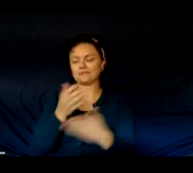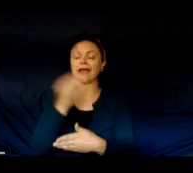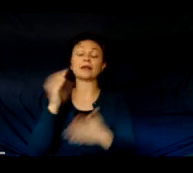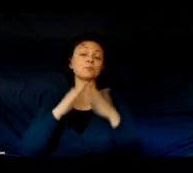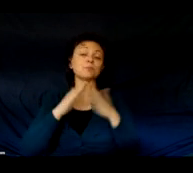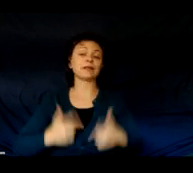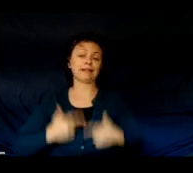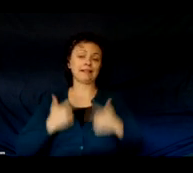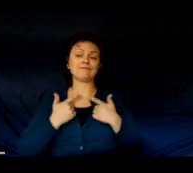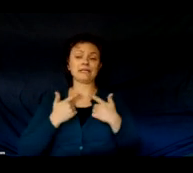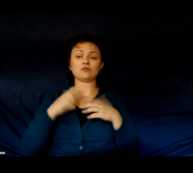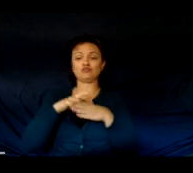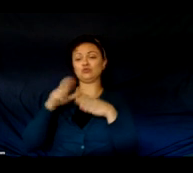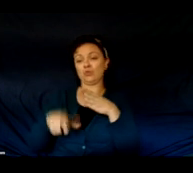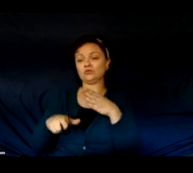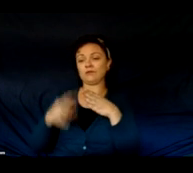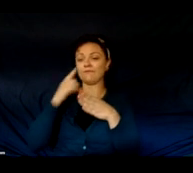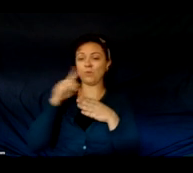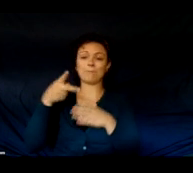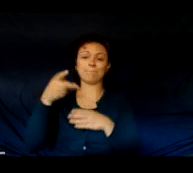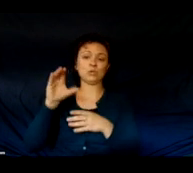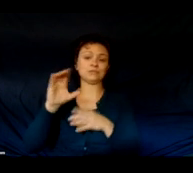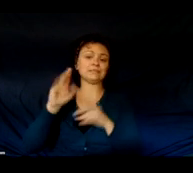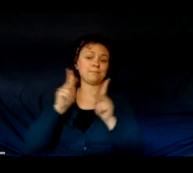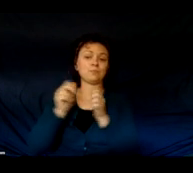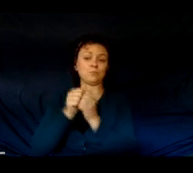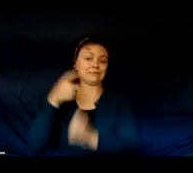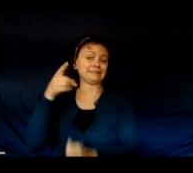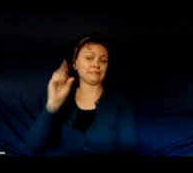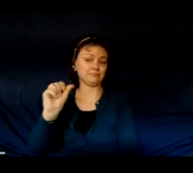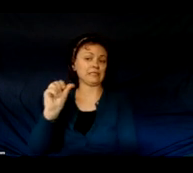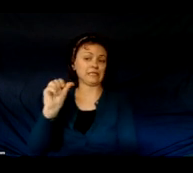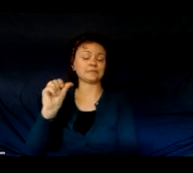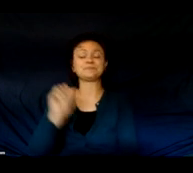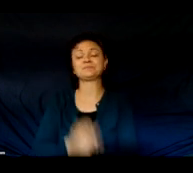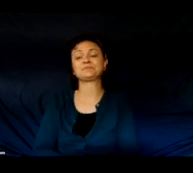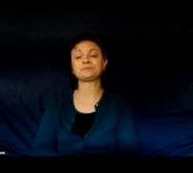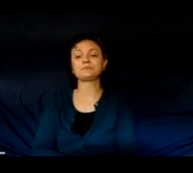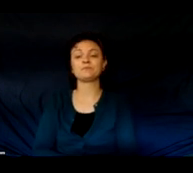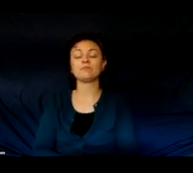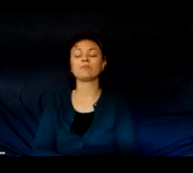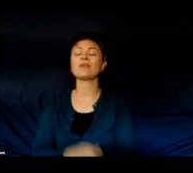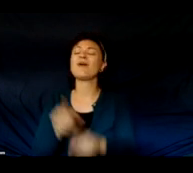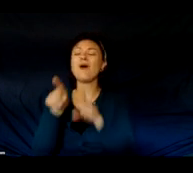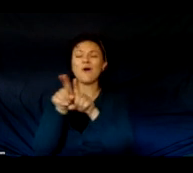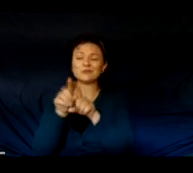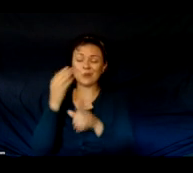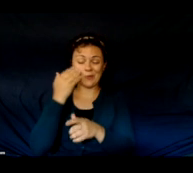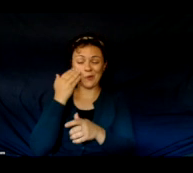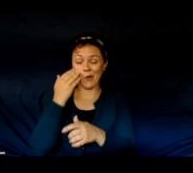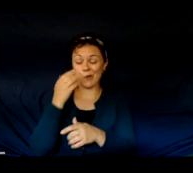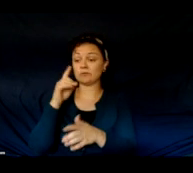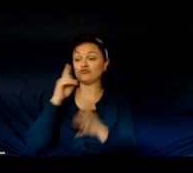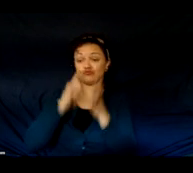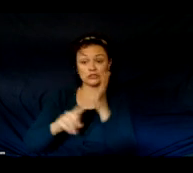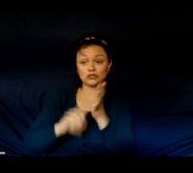for disabled people of color. We know that literature also does not adequately speak to race and